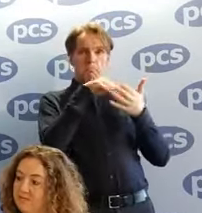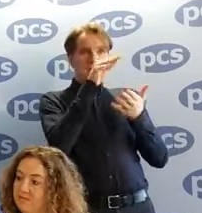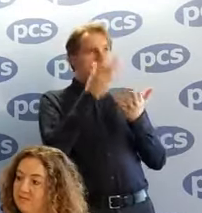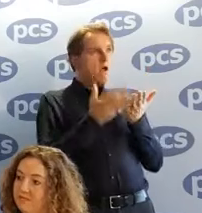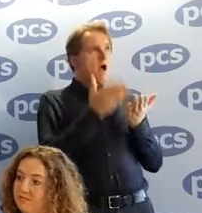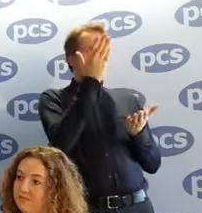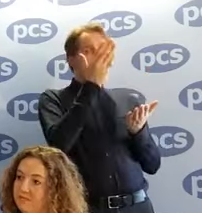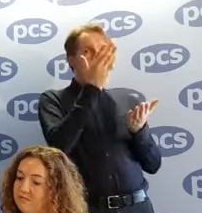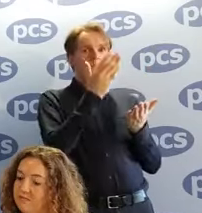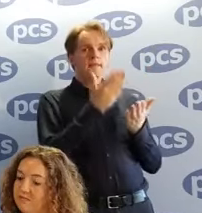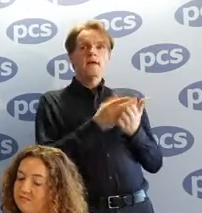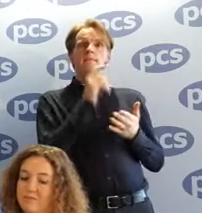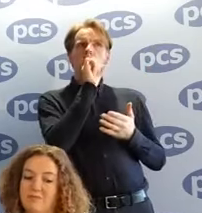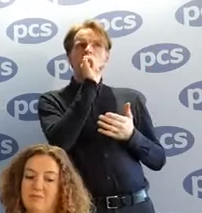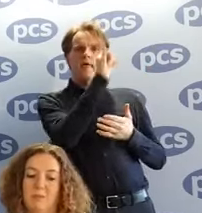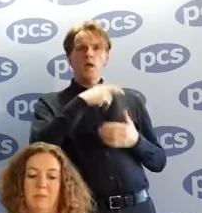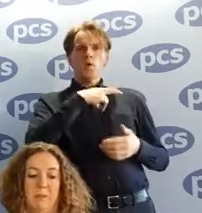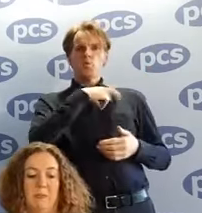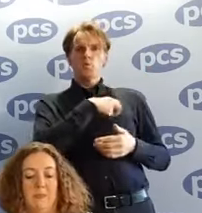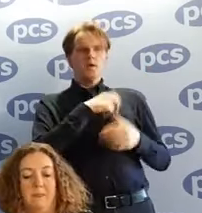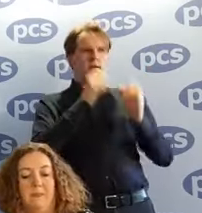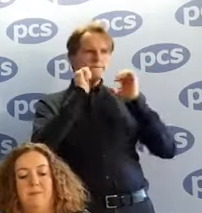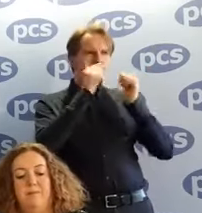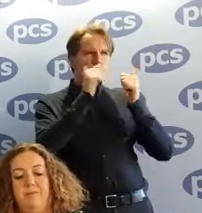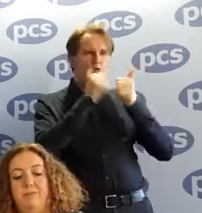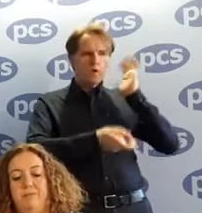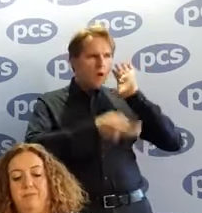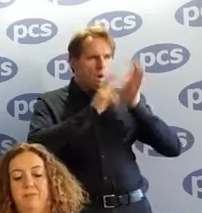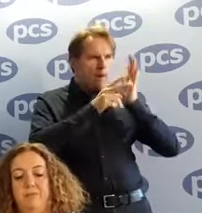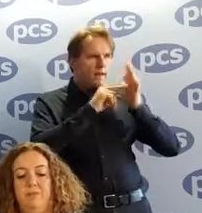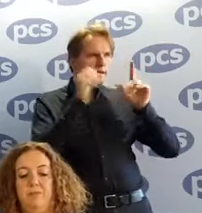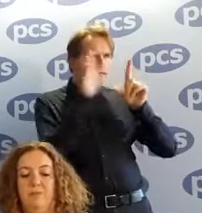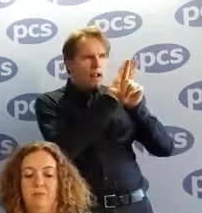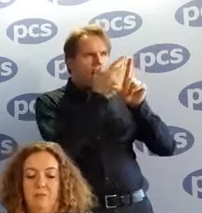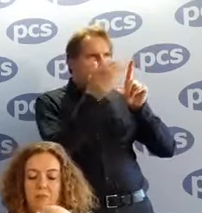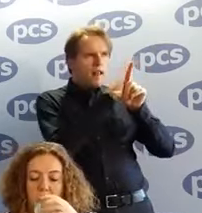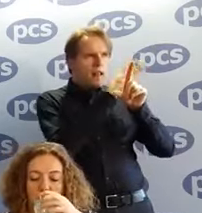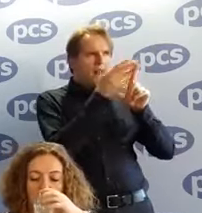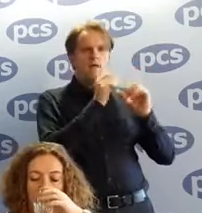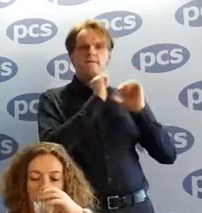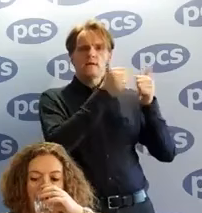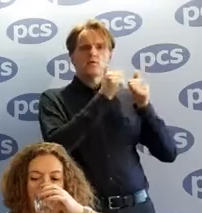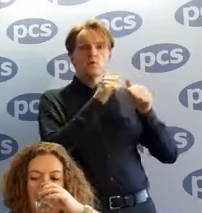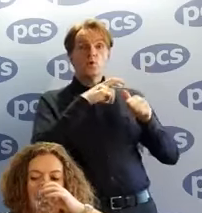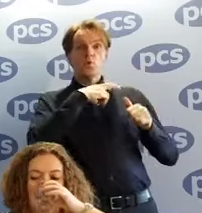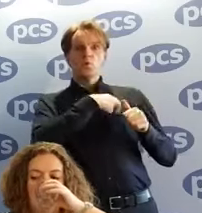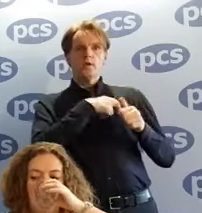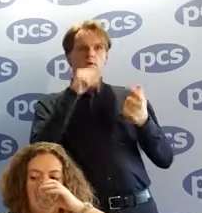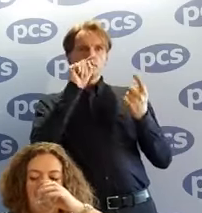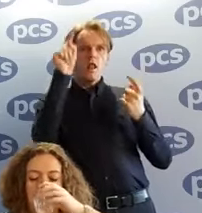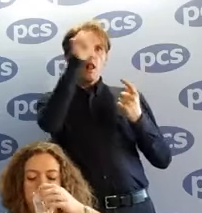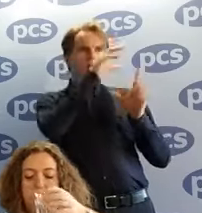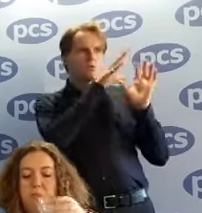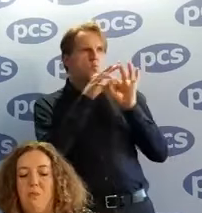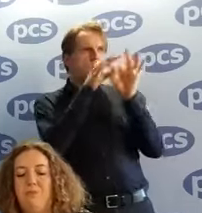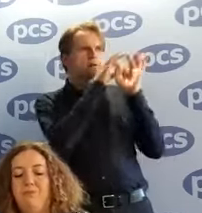the union was well organised, put a very persuasive case along with other public sector unions, and was able to persuade the government that actually what it had